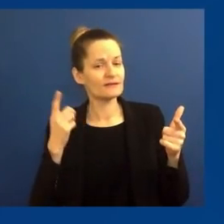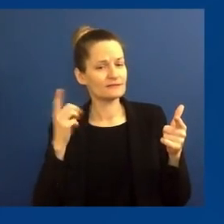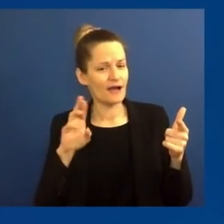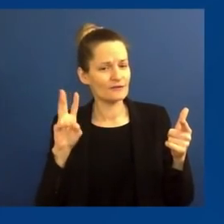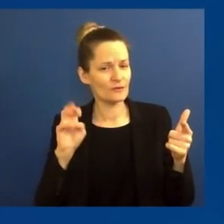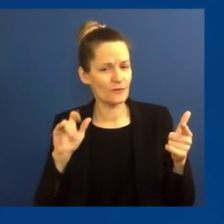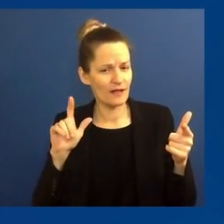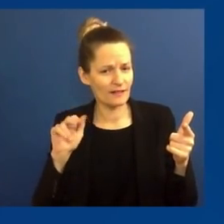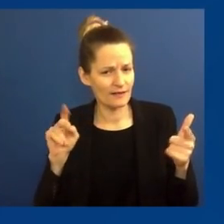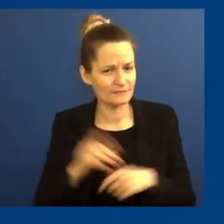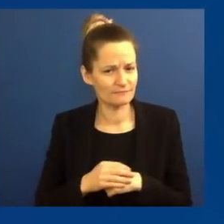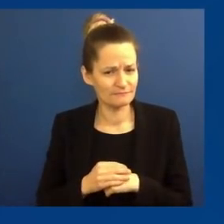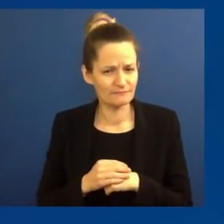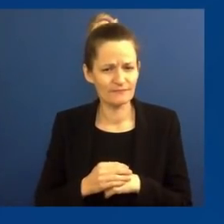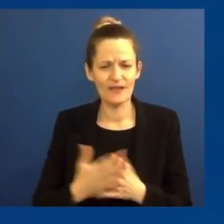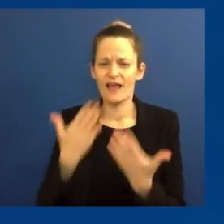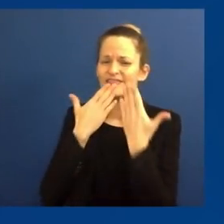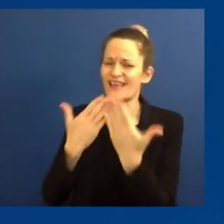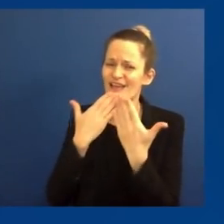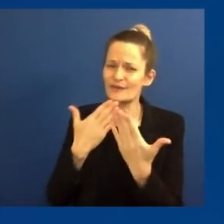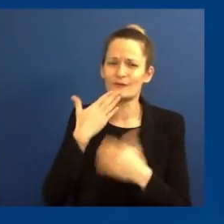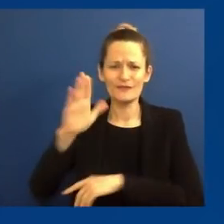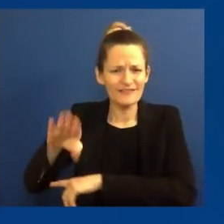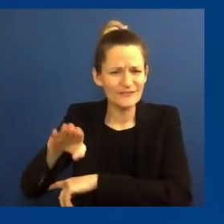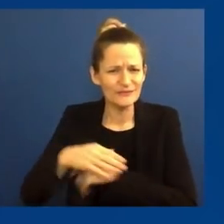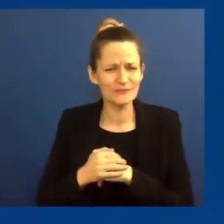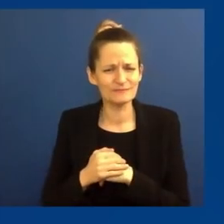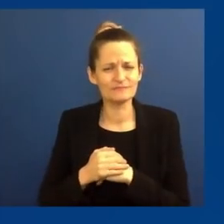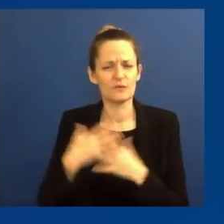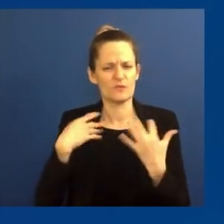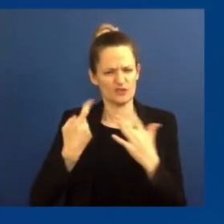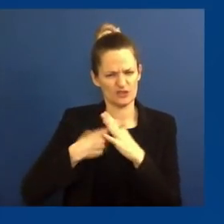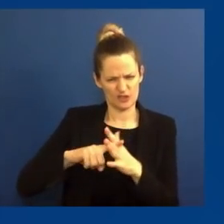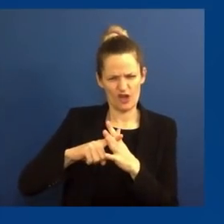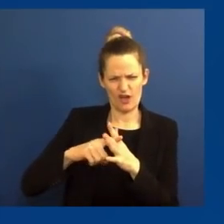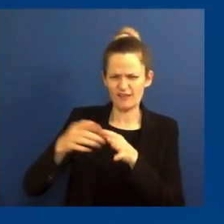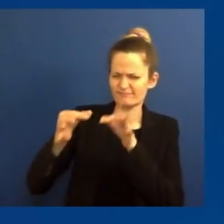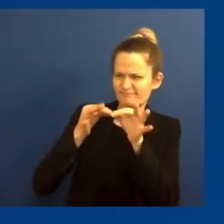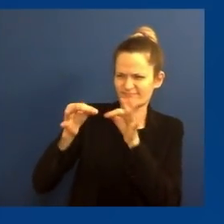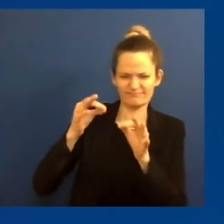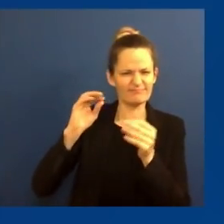I'd like to start by walking you through today's data. The current seven-day daily average of cases